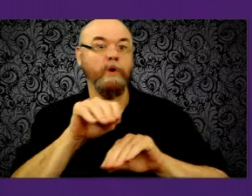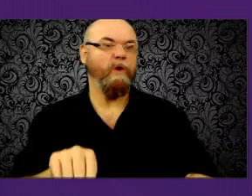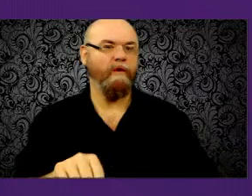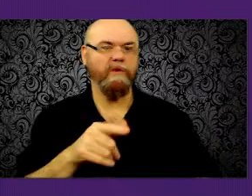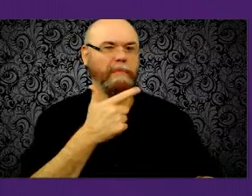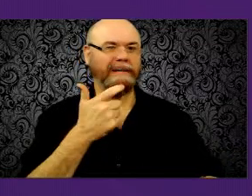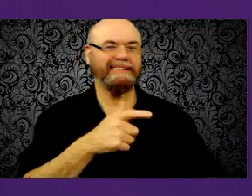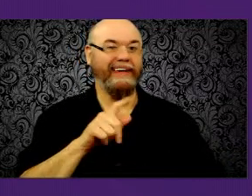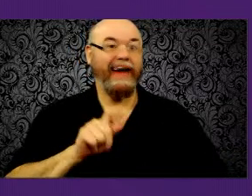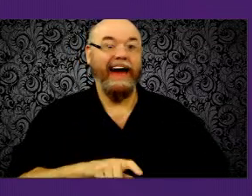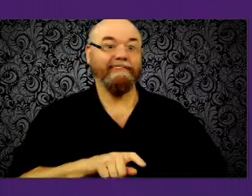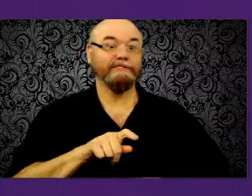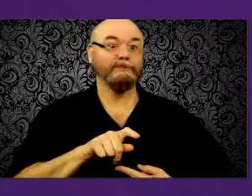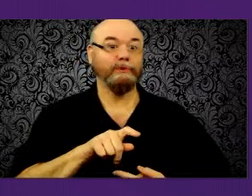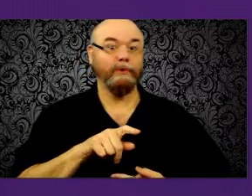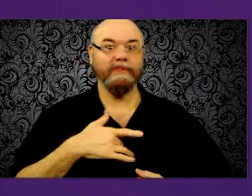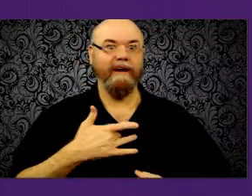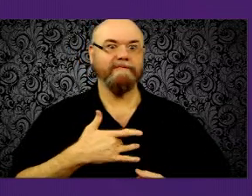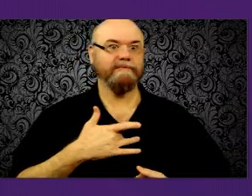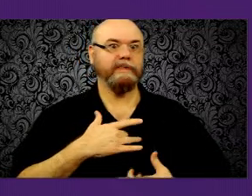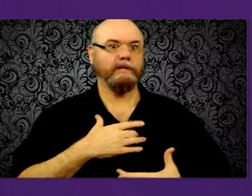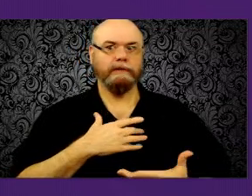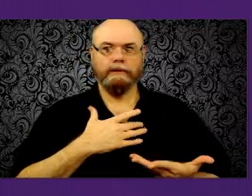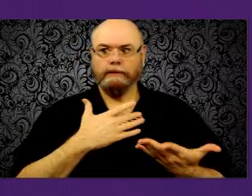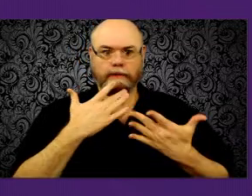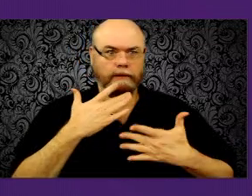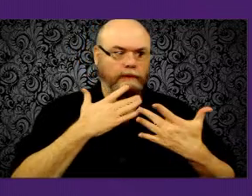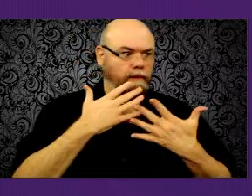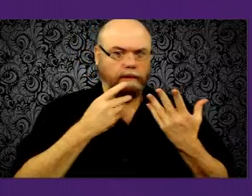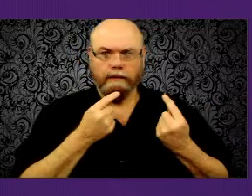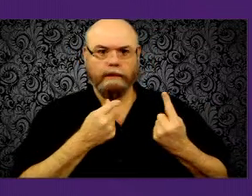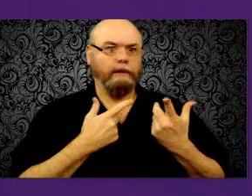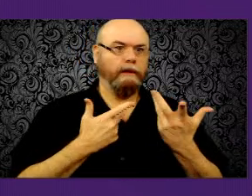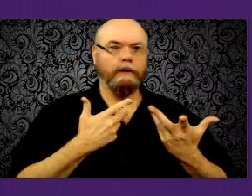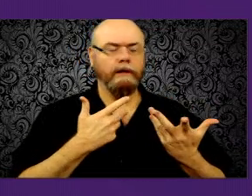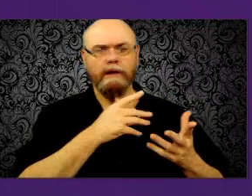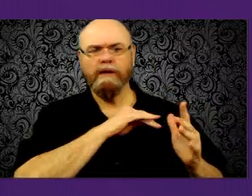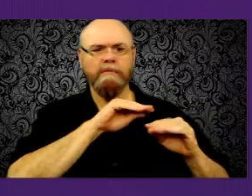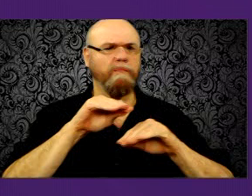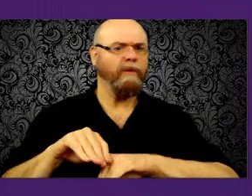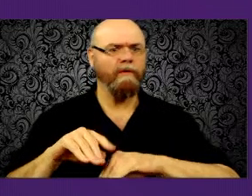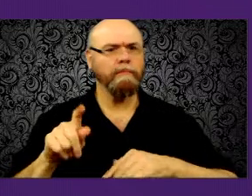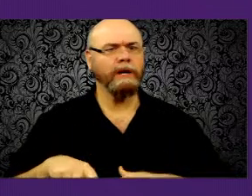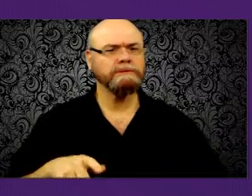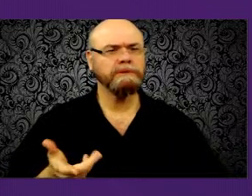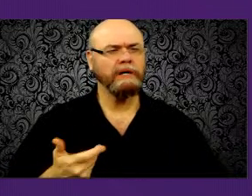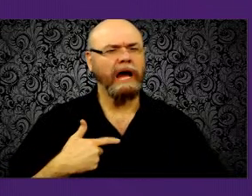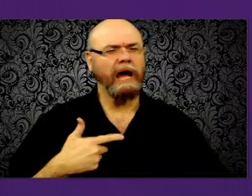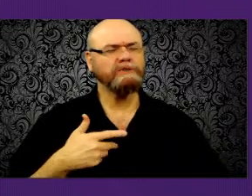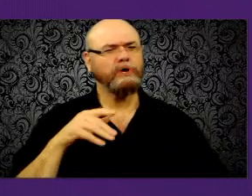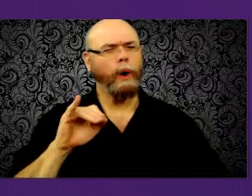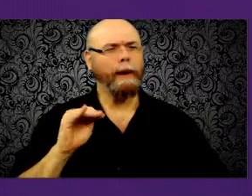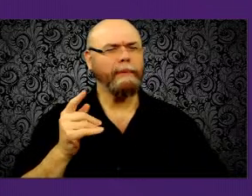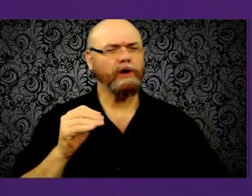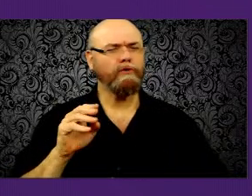It is the fact that immigrants are willing to withstand racism because it's easier to